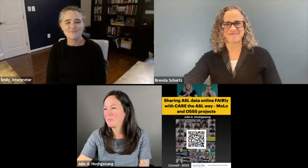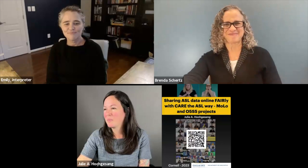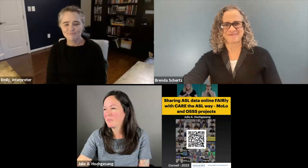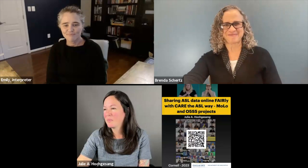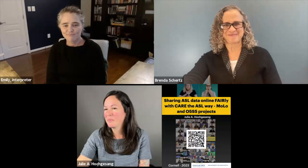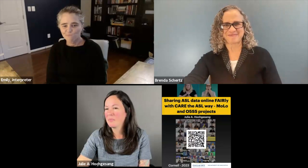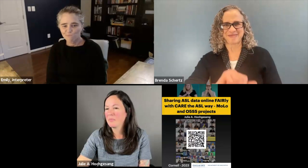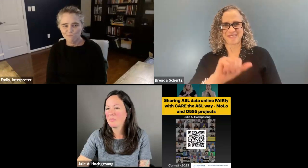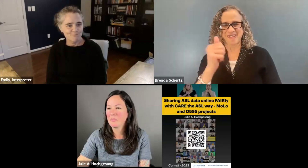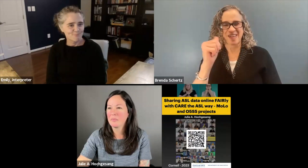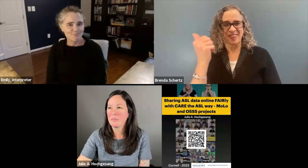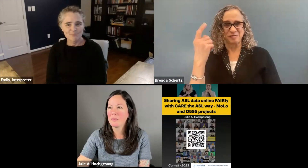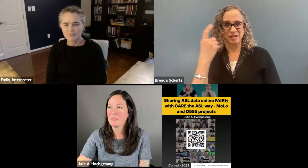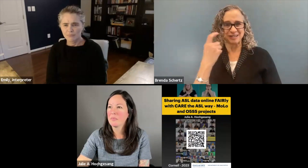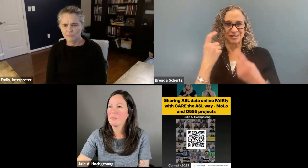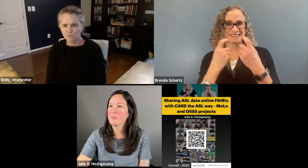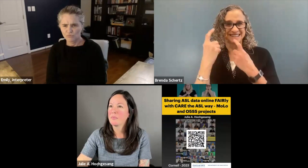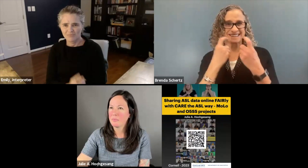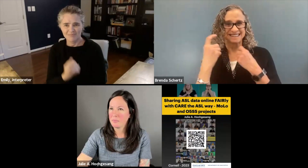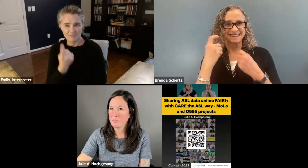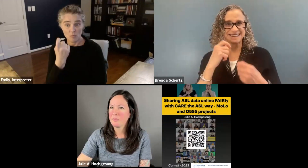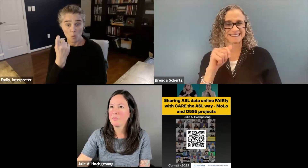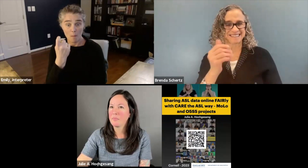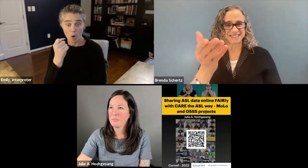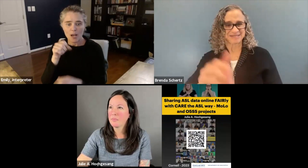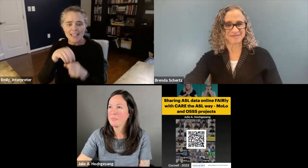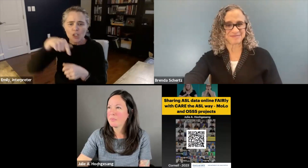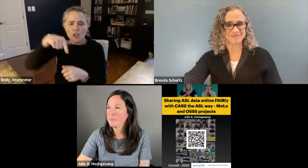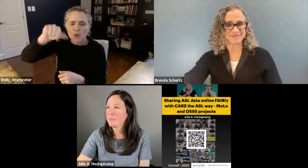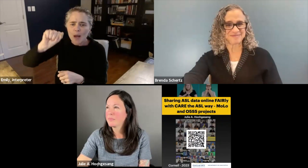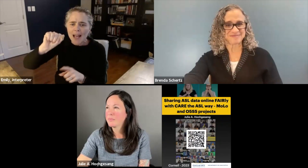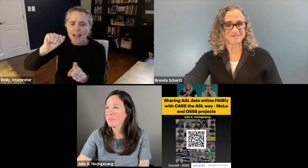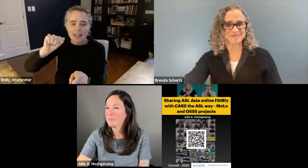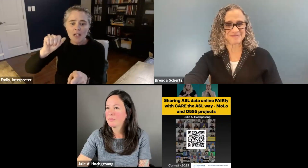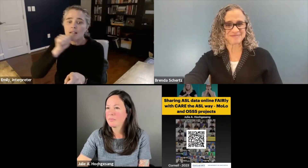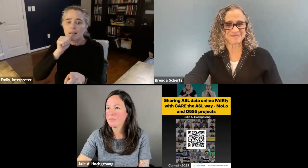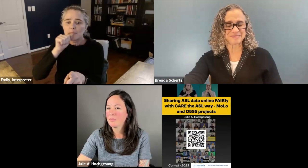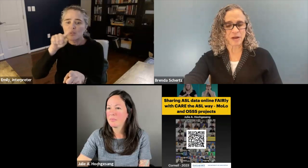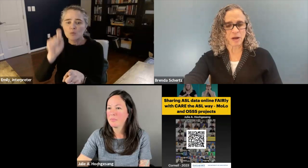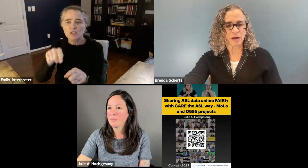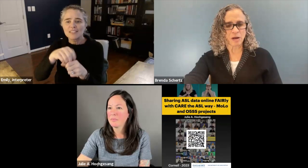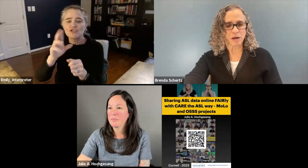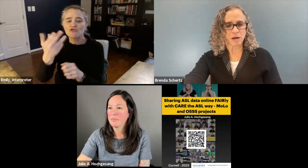I think we have a question in the Q&A an anonymous question